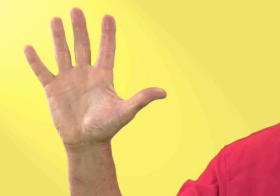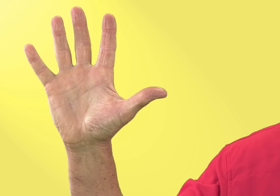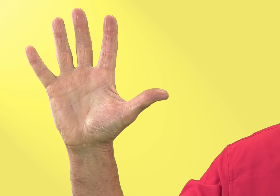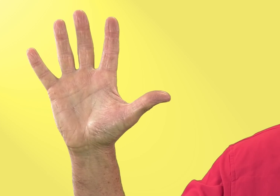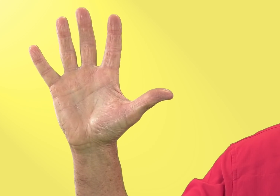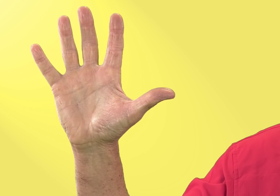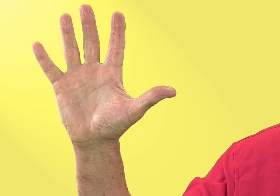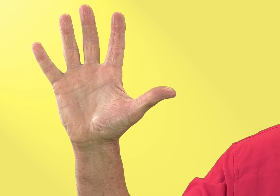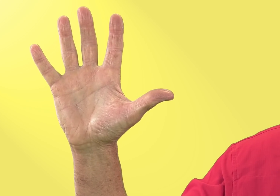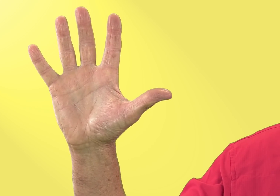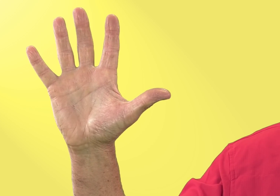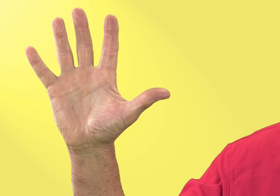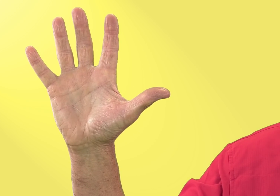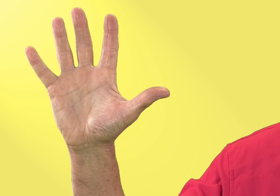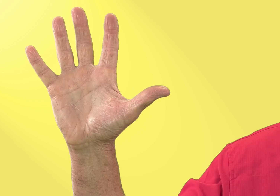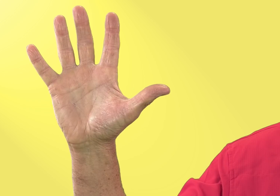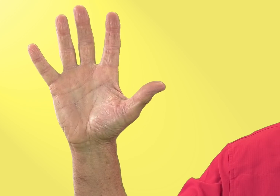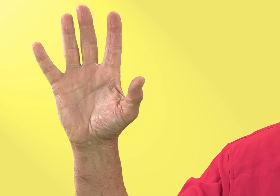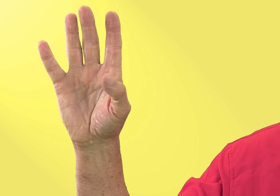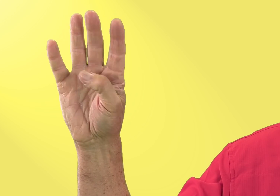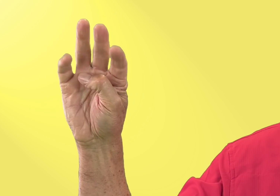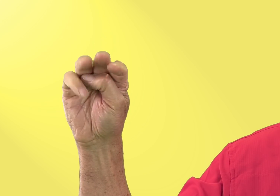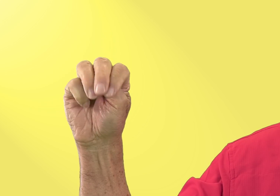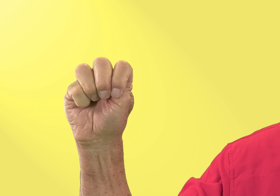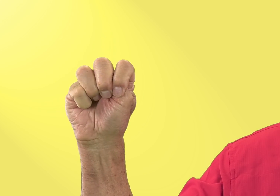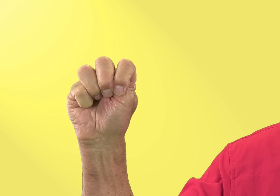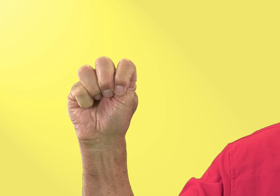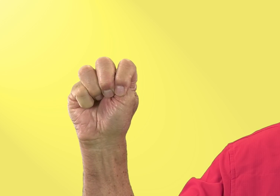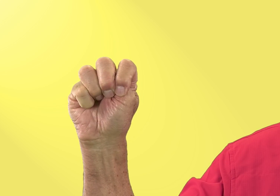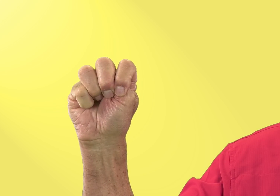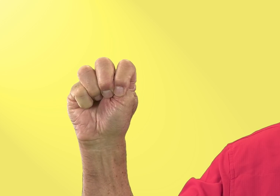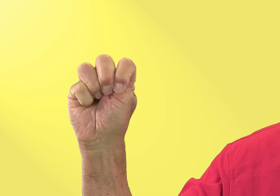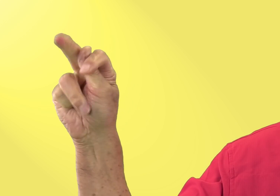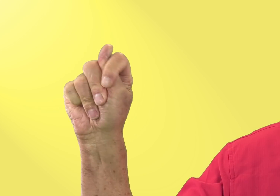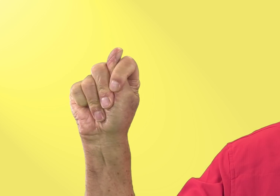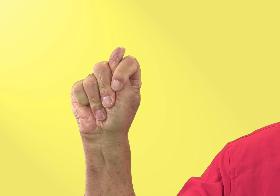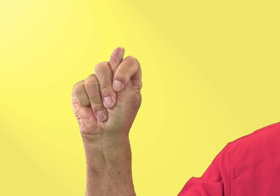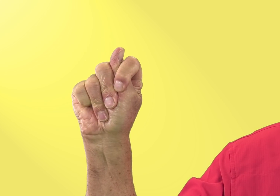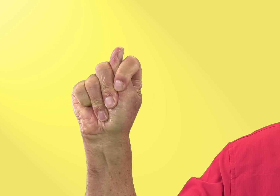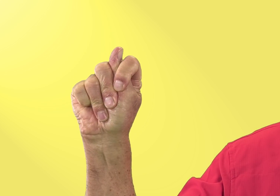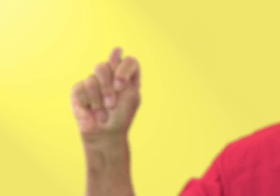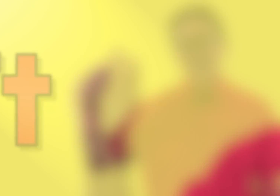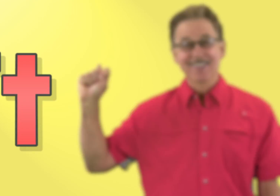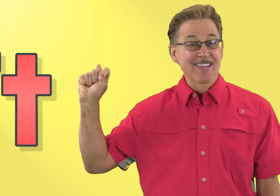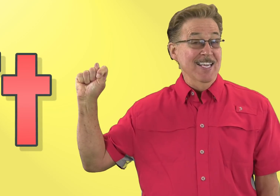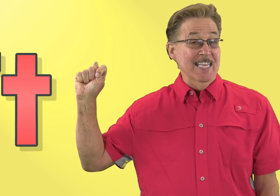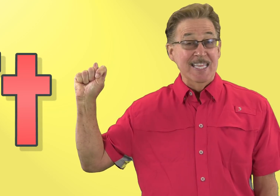To sign letter T t, make a turtle shell and pop its head out